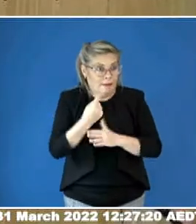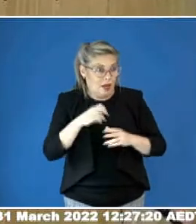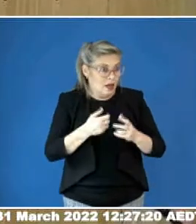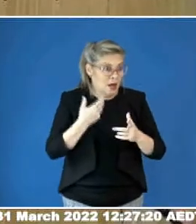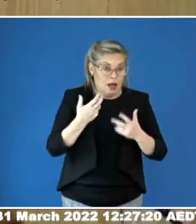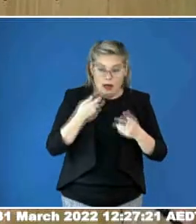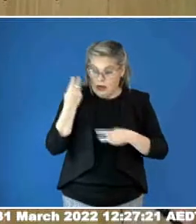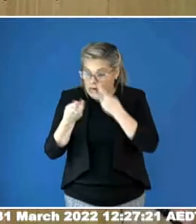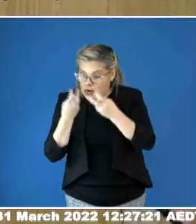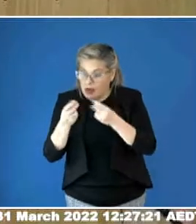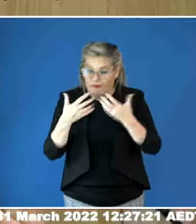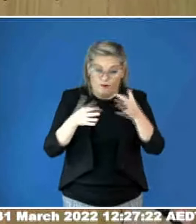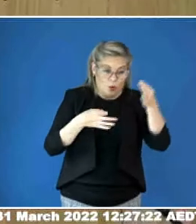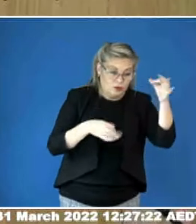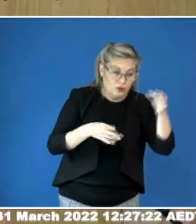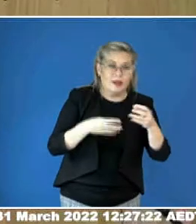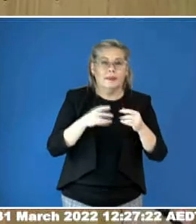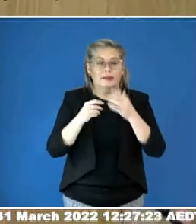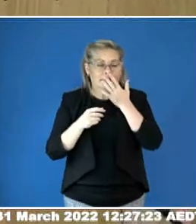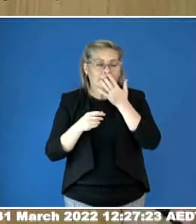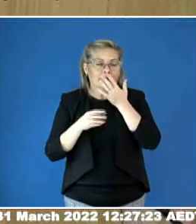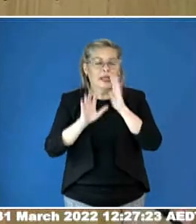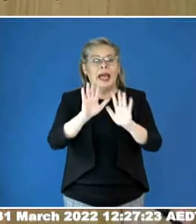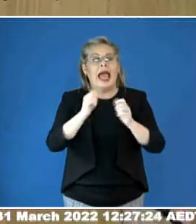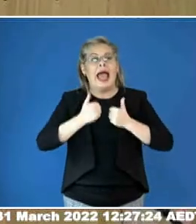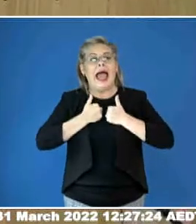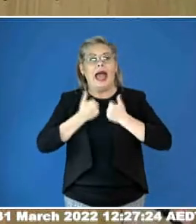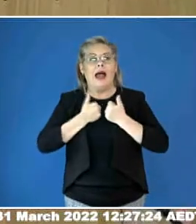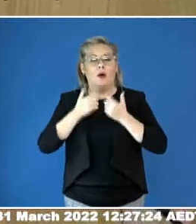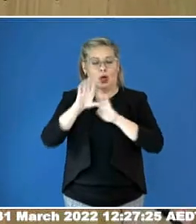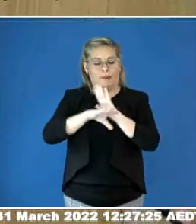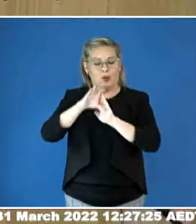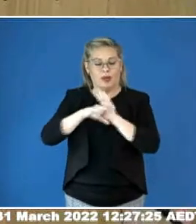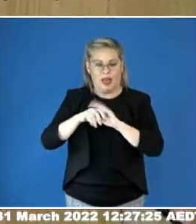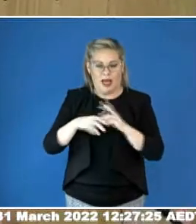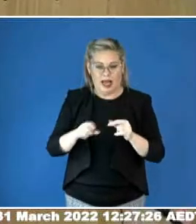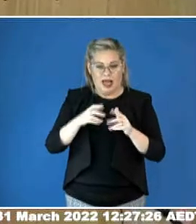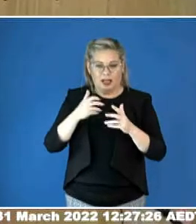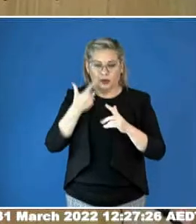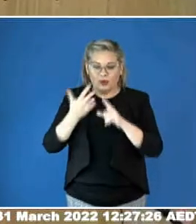You had to have the name of the - sorry, the specific name of the document to find it on